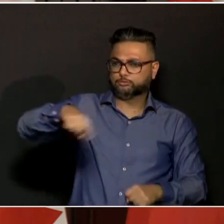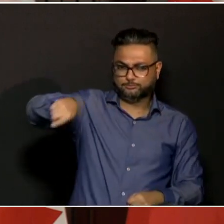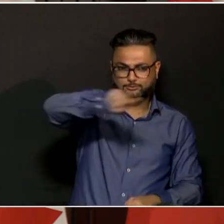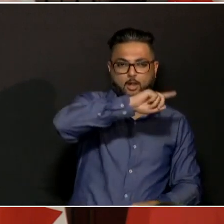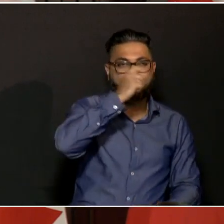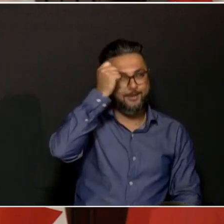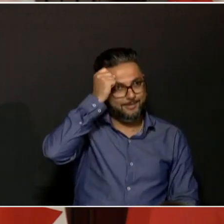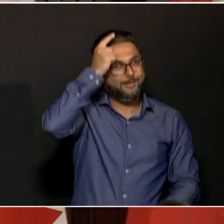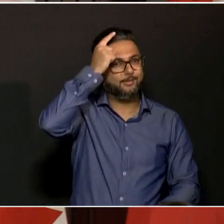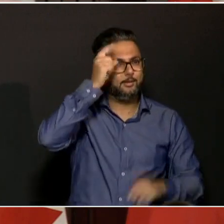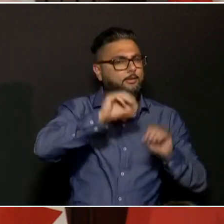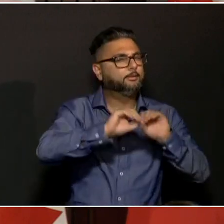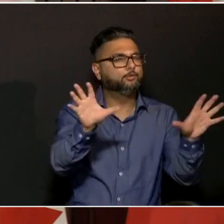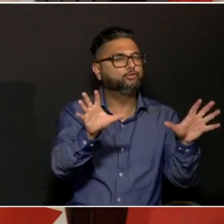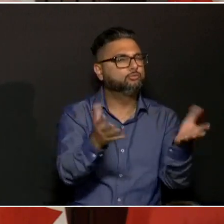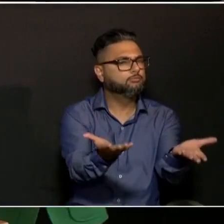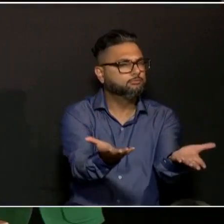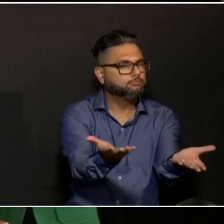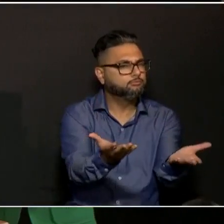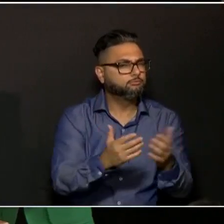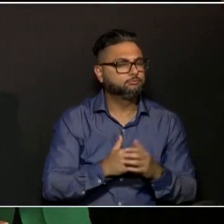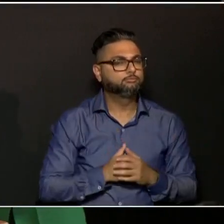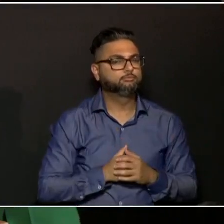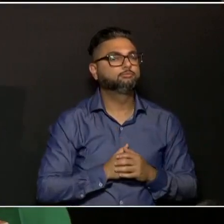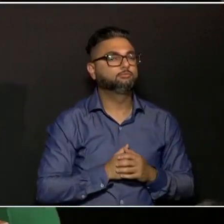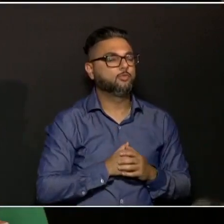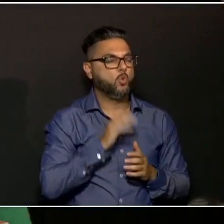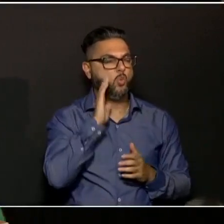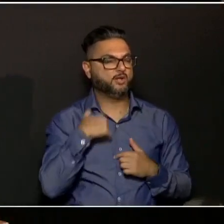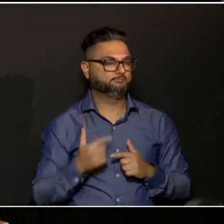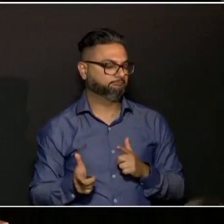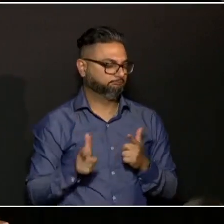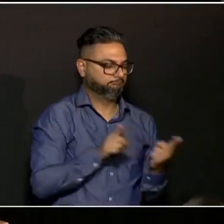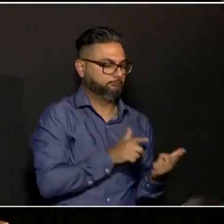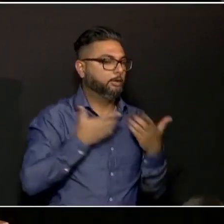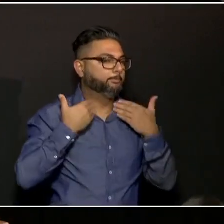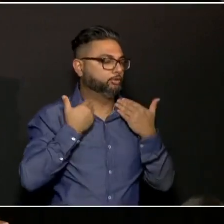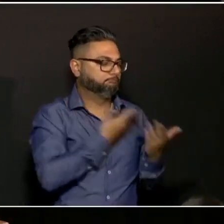to percolate and reach the public and what will you do to ensure that is the case?